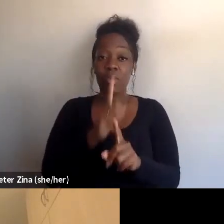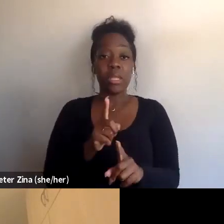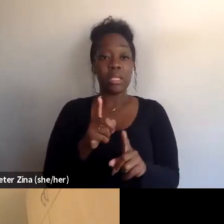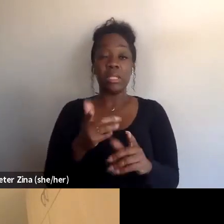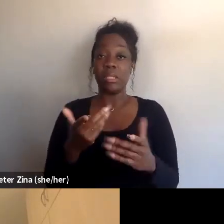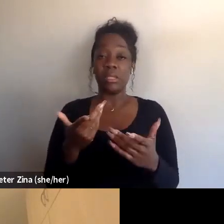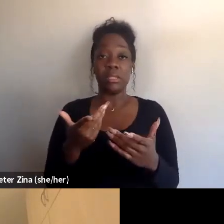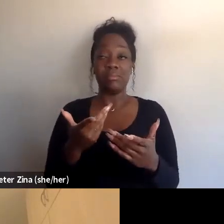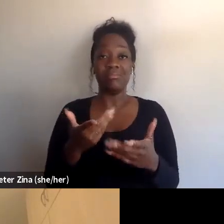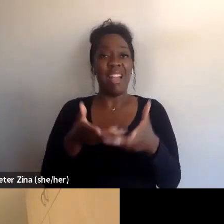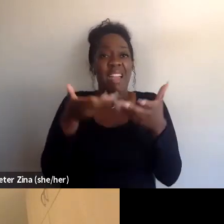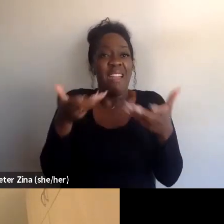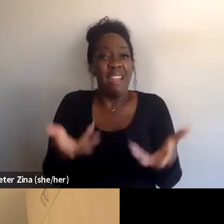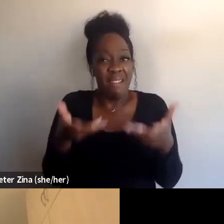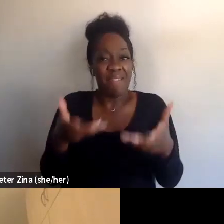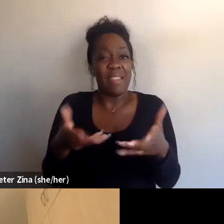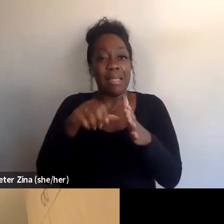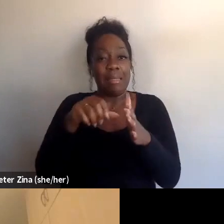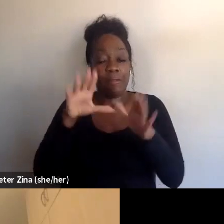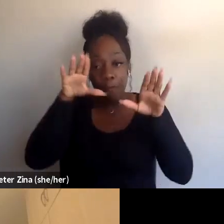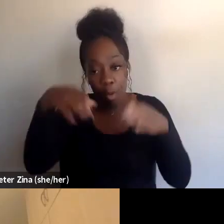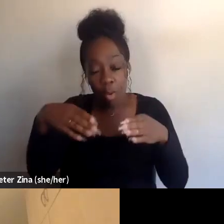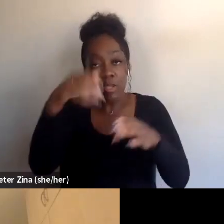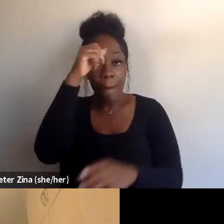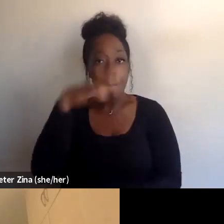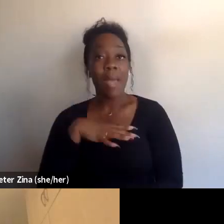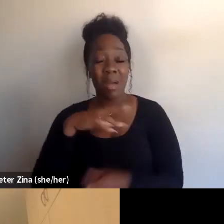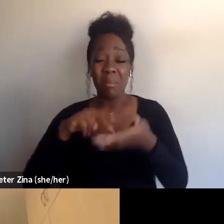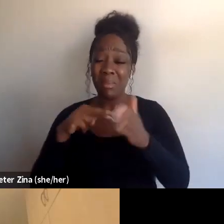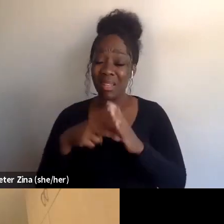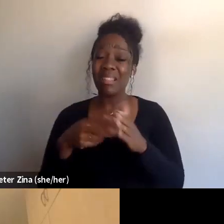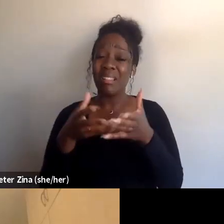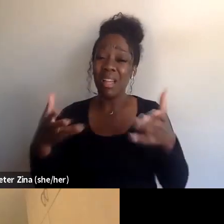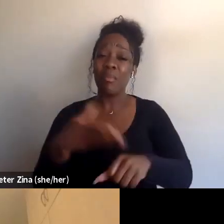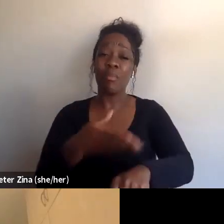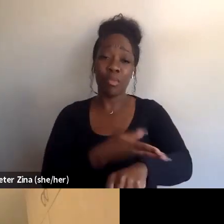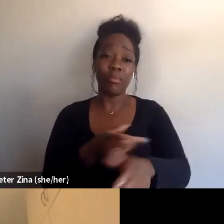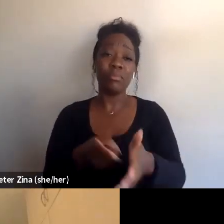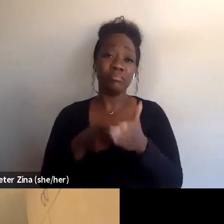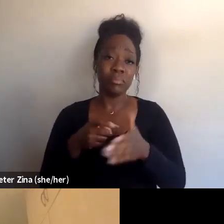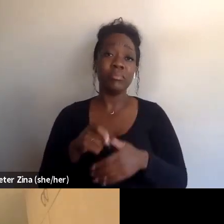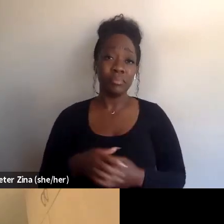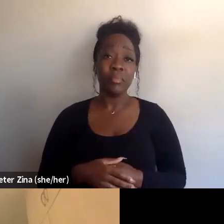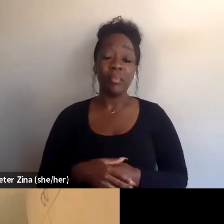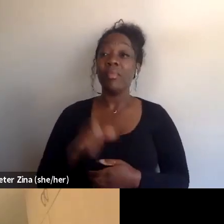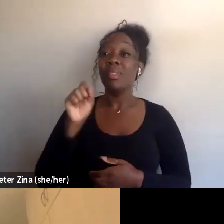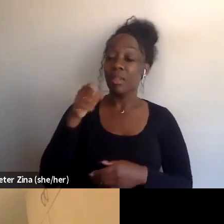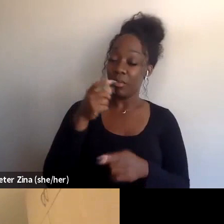So a lot of work still needs to be done in that sector. Right, well, it's very profound